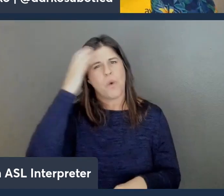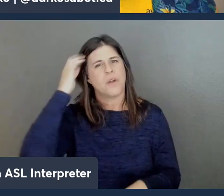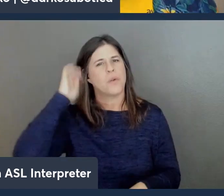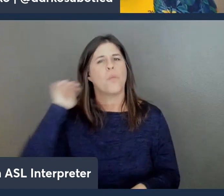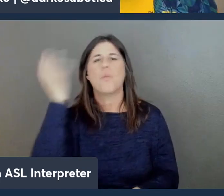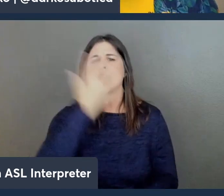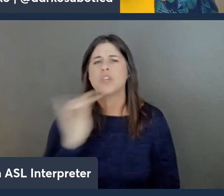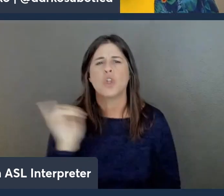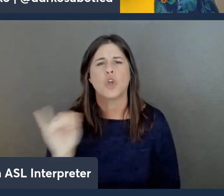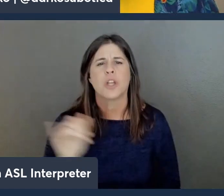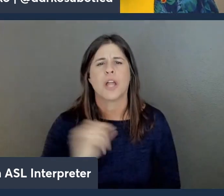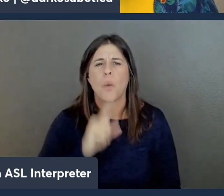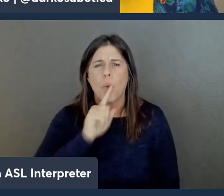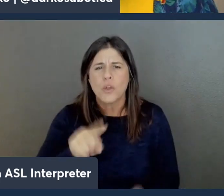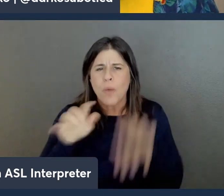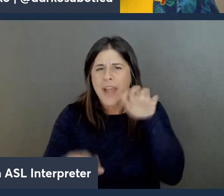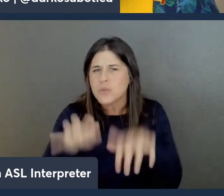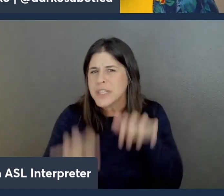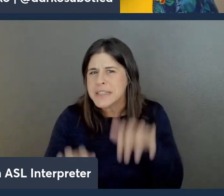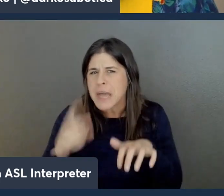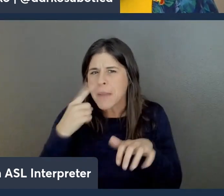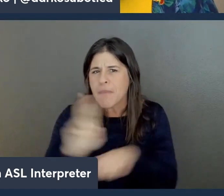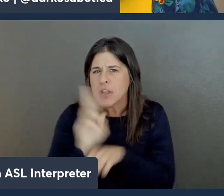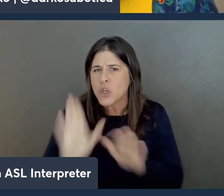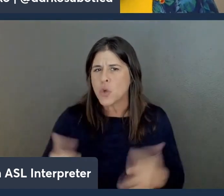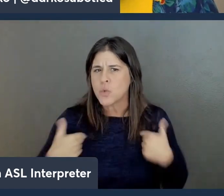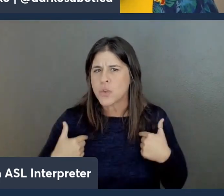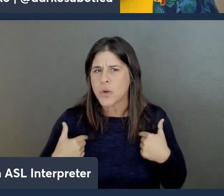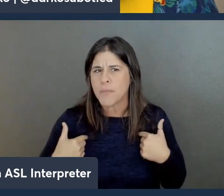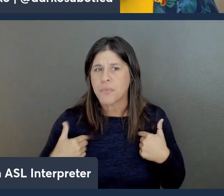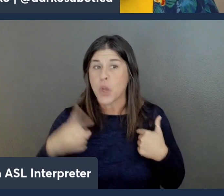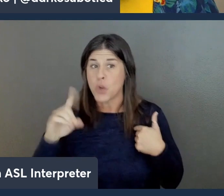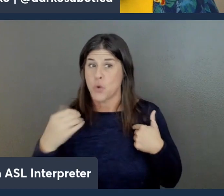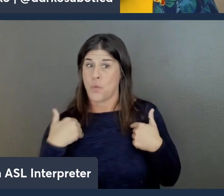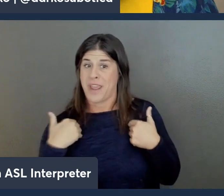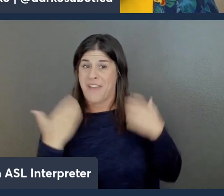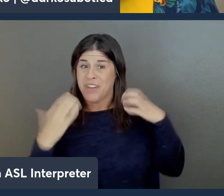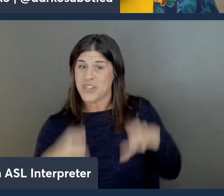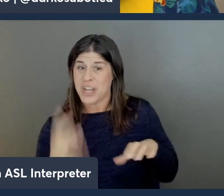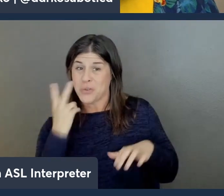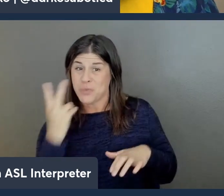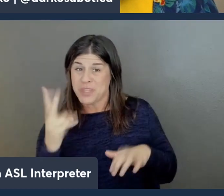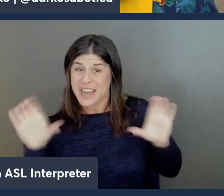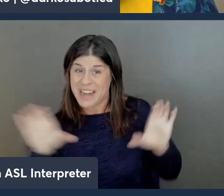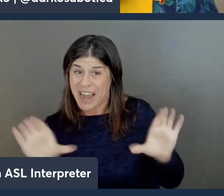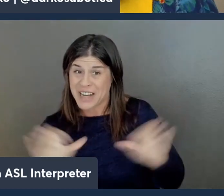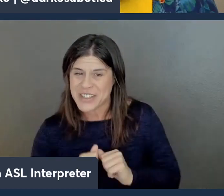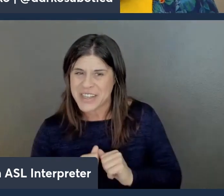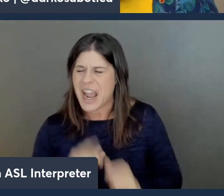What do I actually type as a user? Do we have a chance to, see it in action? Absolutely.